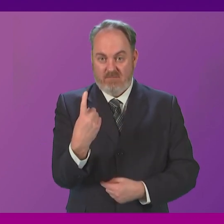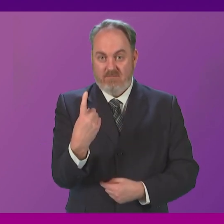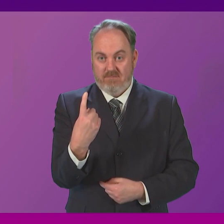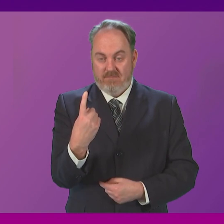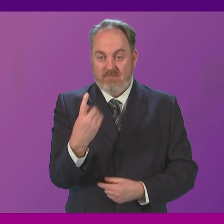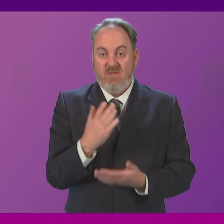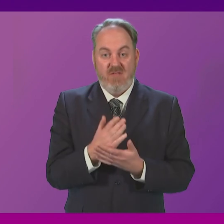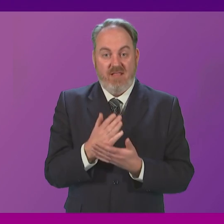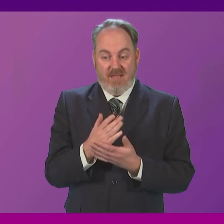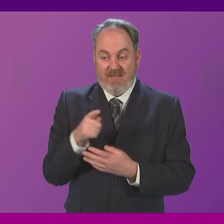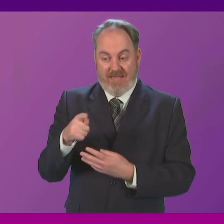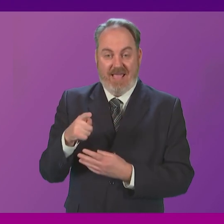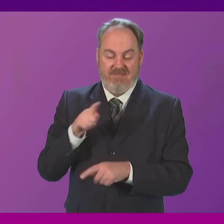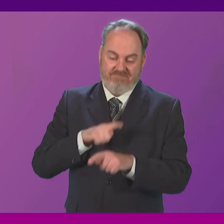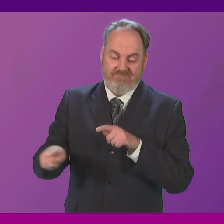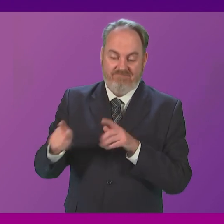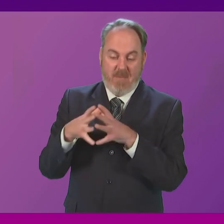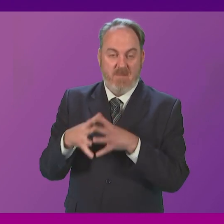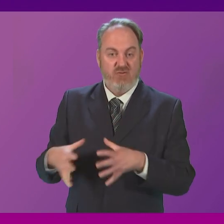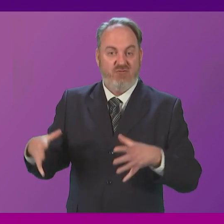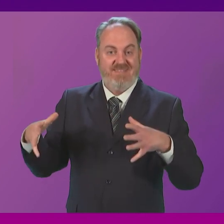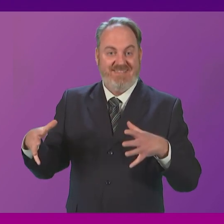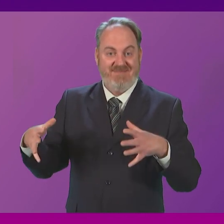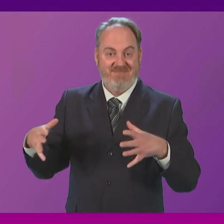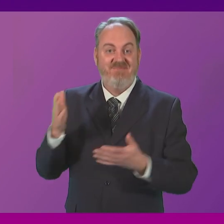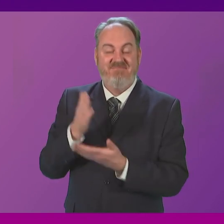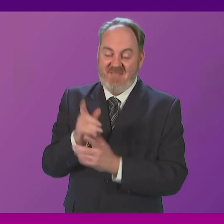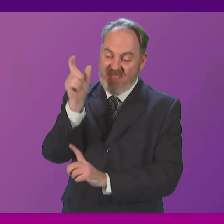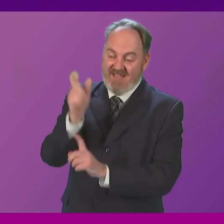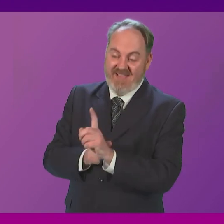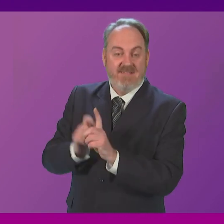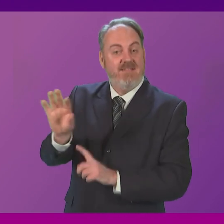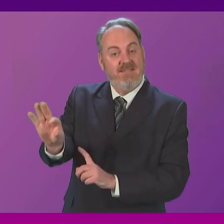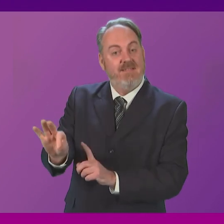As an overall majority has been reached, the candidate selected as the Parliament’s nominee